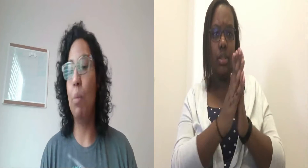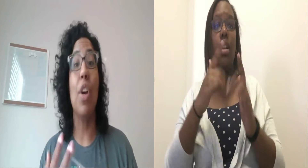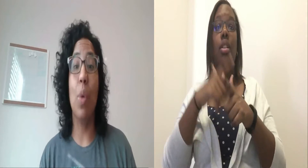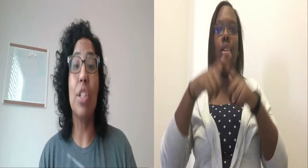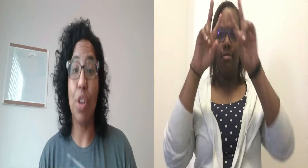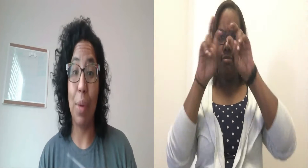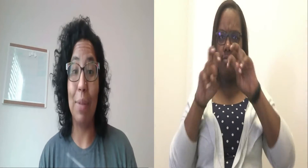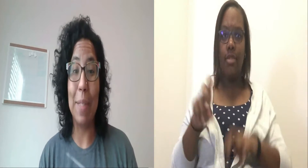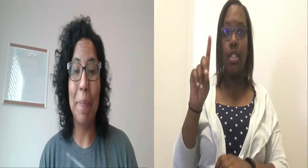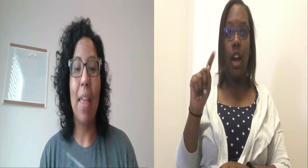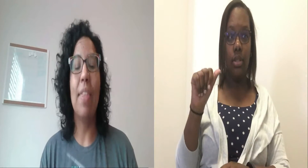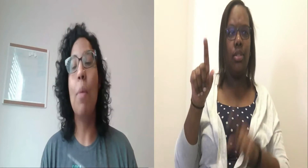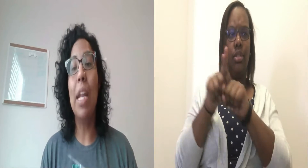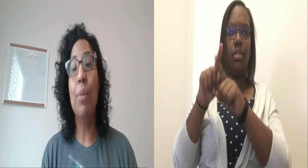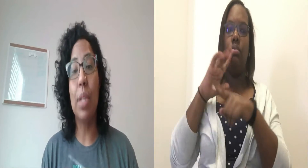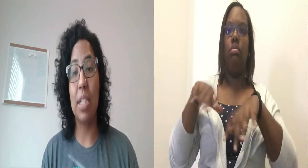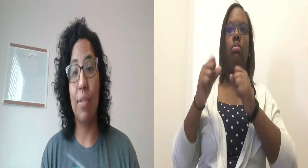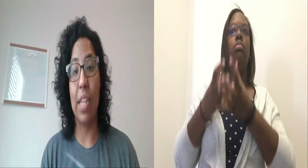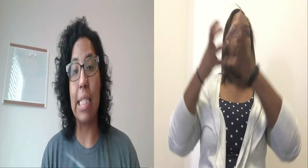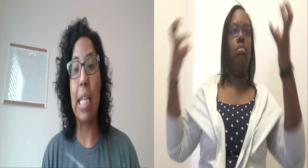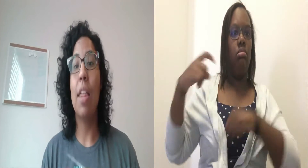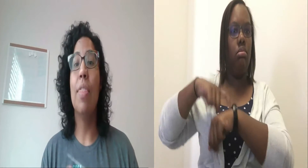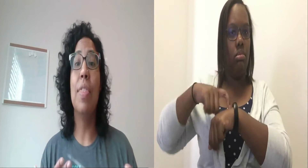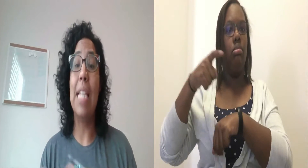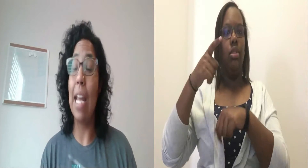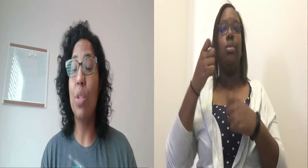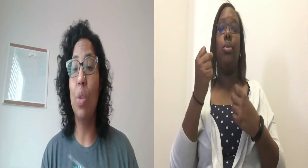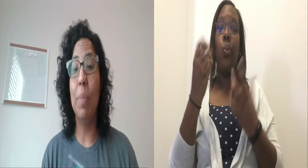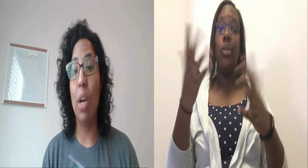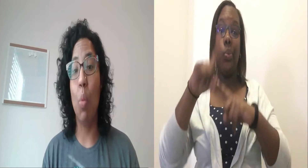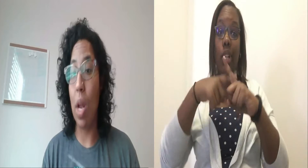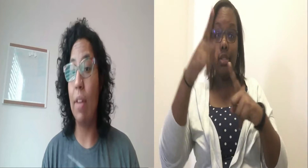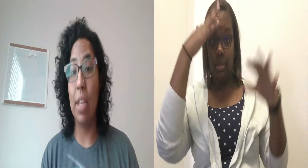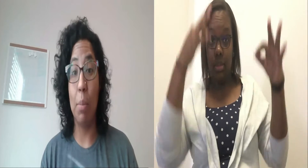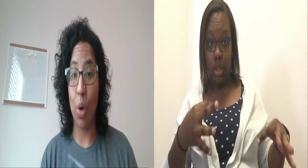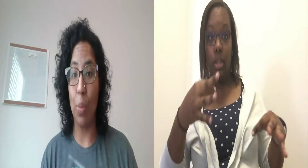with a quick turnaround. There are many reasons for this the data tool being one of the important